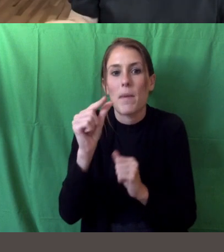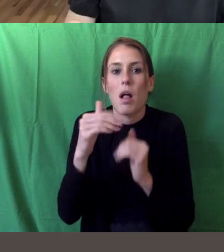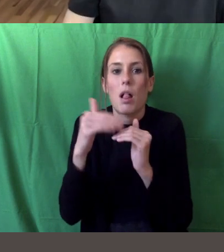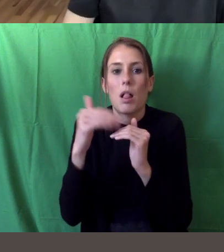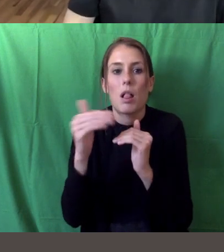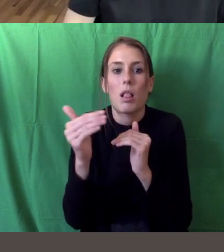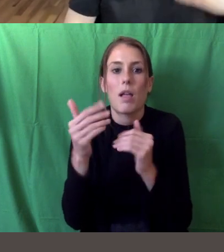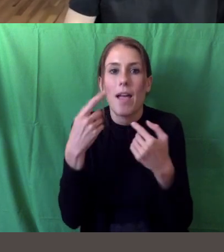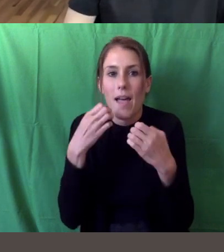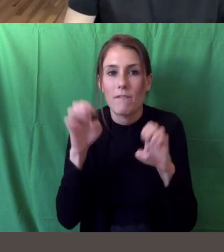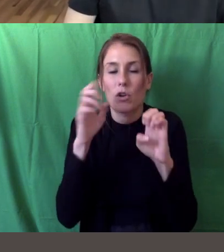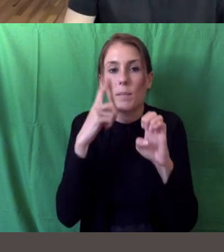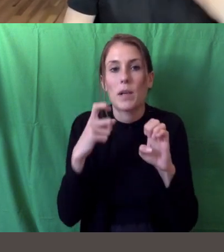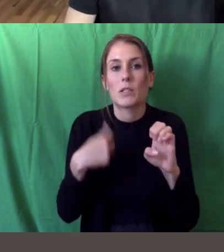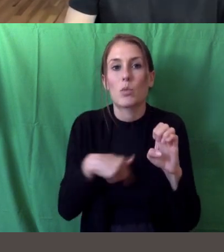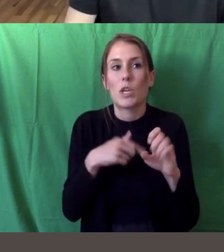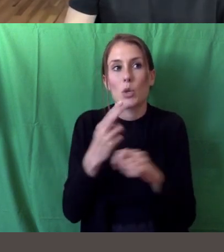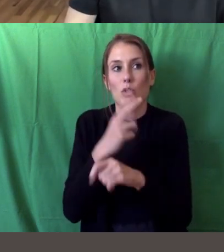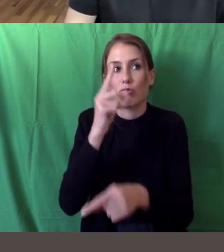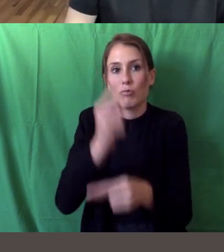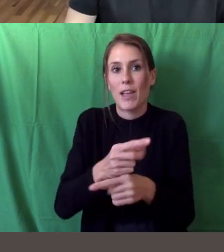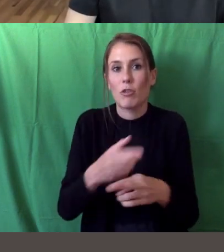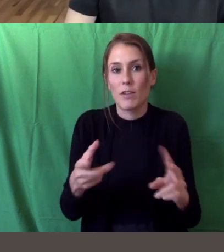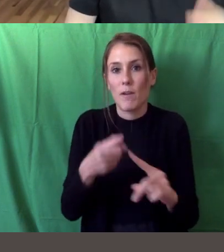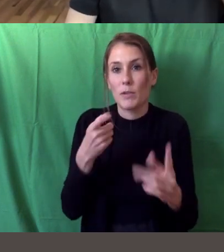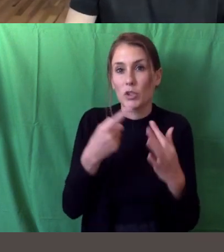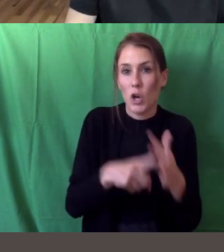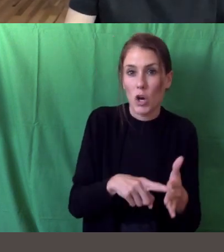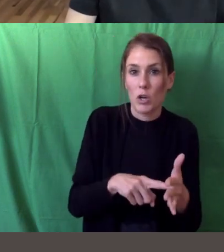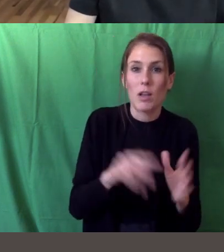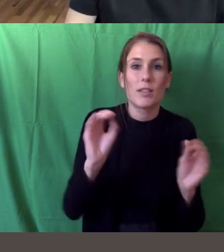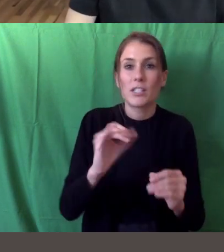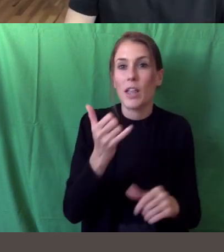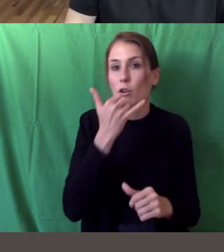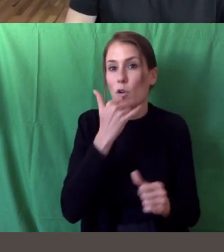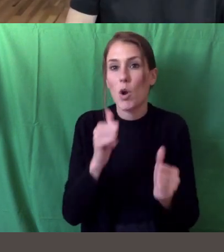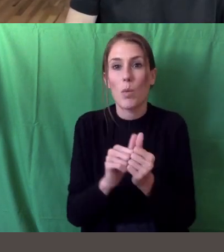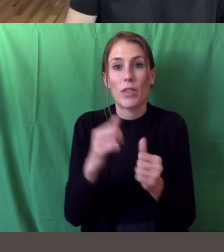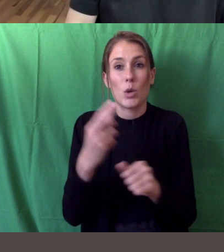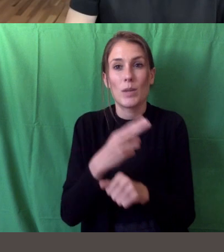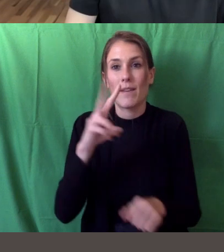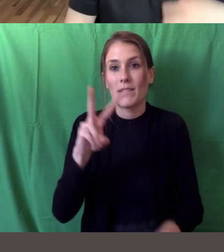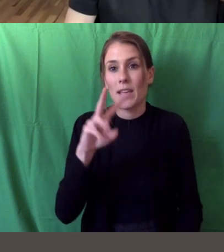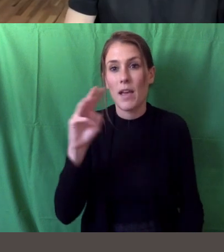use the right resources from the get-go. And there's nothing wrong with necessarily using a VM,